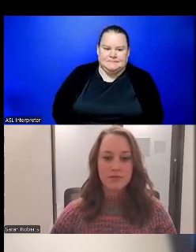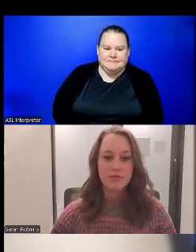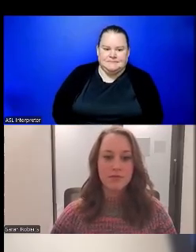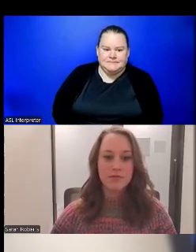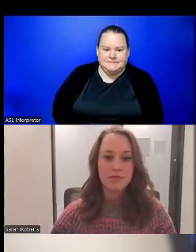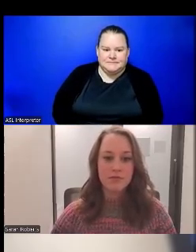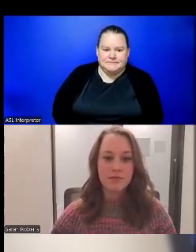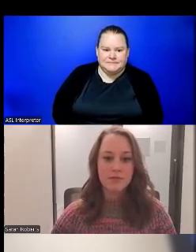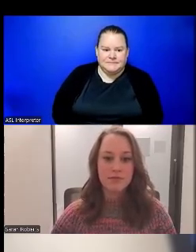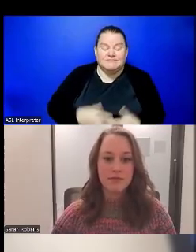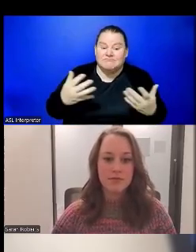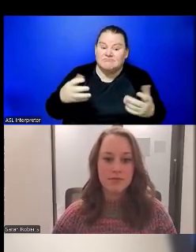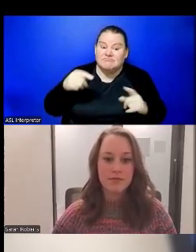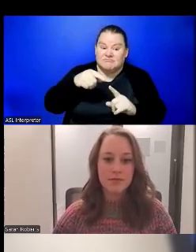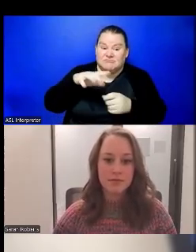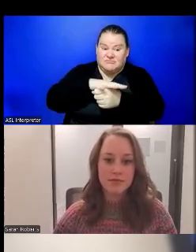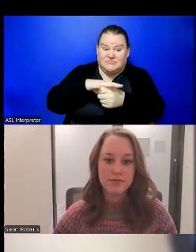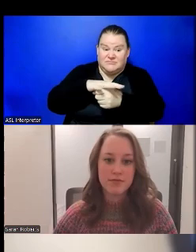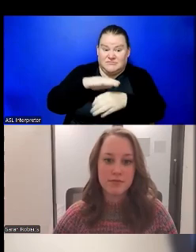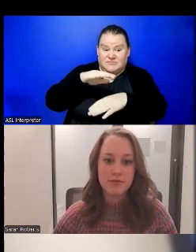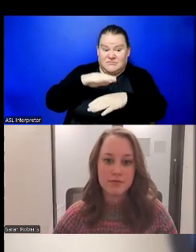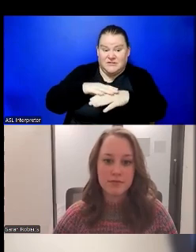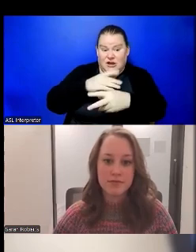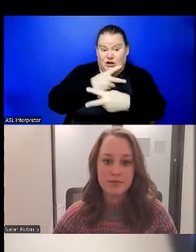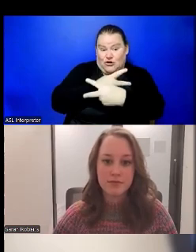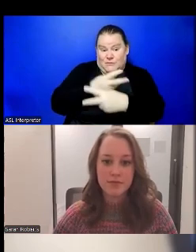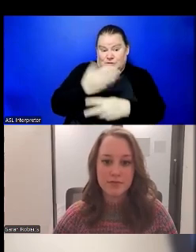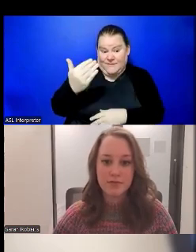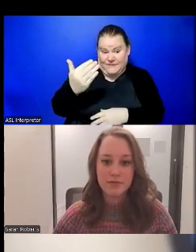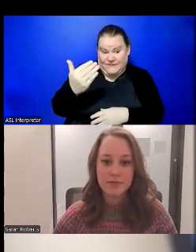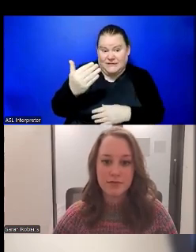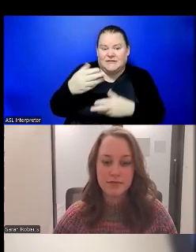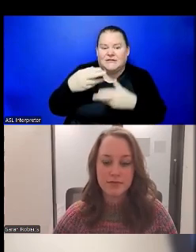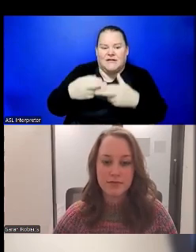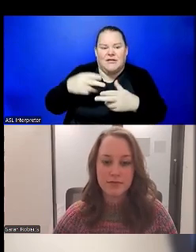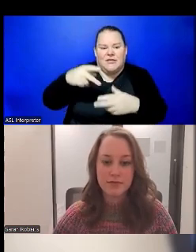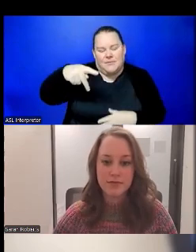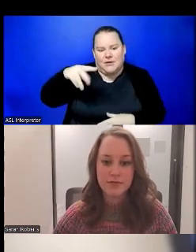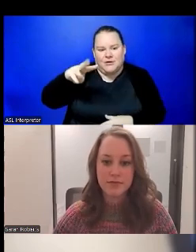So this is the region on chromosome 15 that we call the prader willi syndrome, or Angelman syndrome. Critical